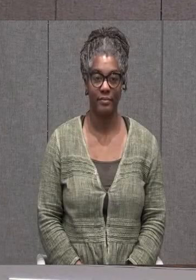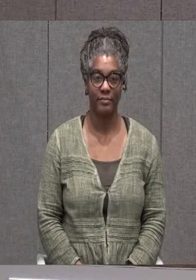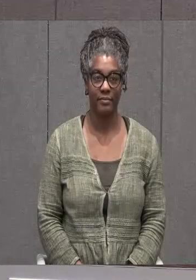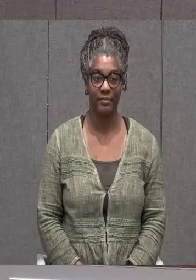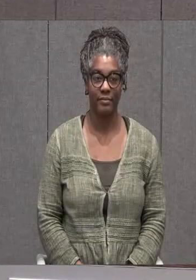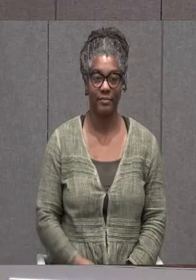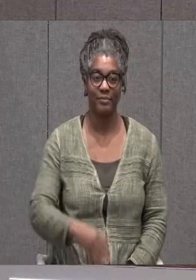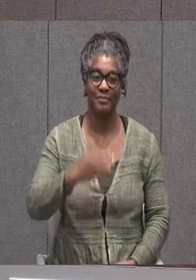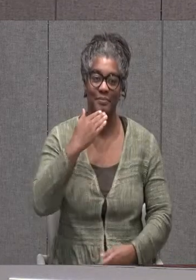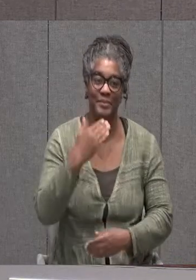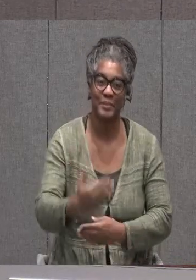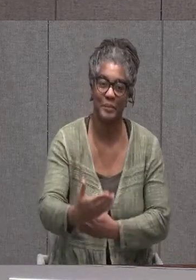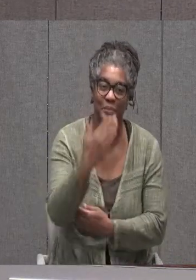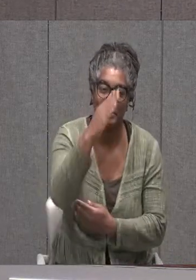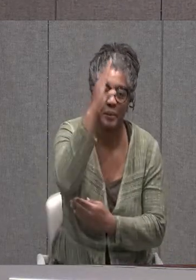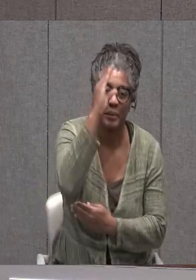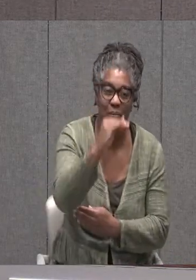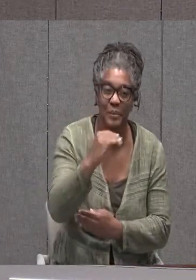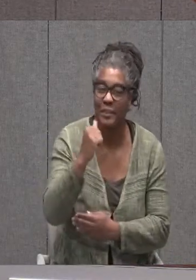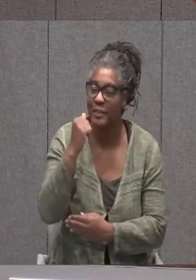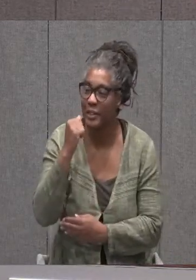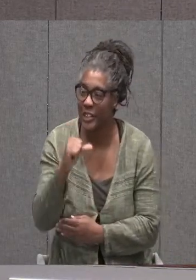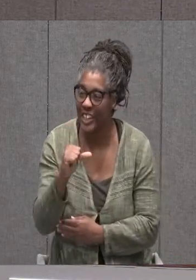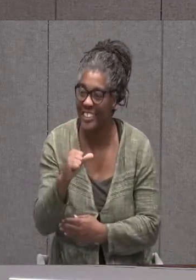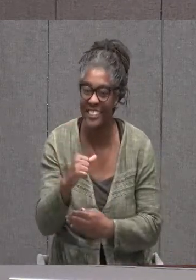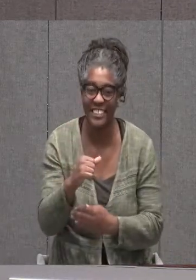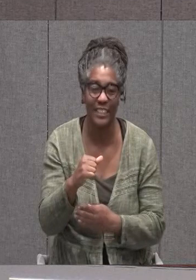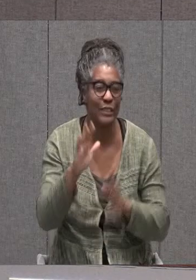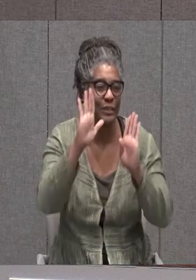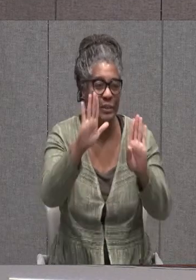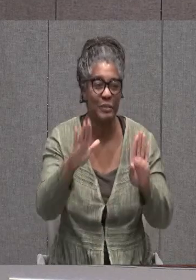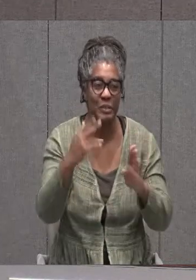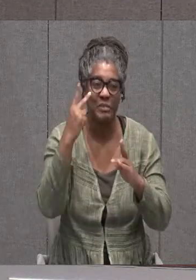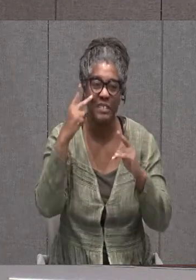Good morning, boys and girls, it's great to see all of you this morning for